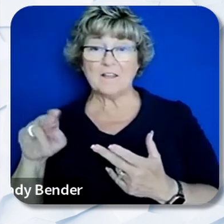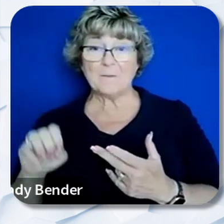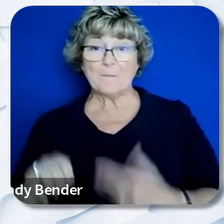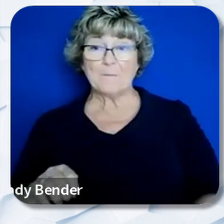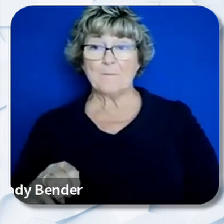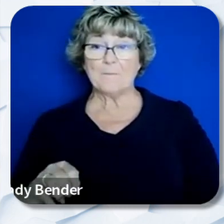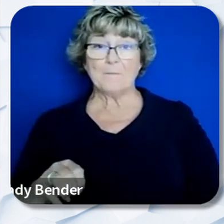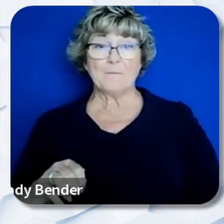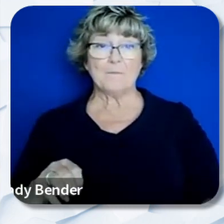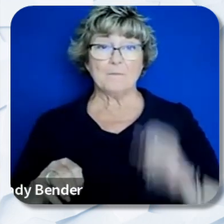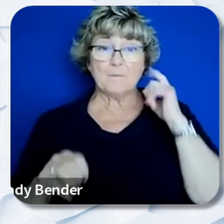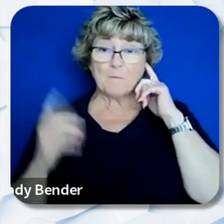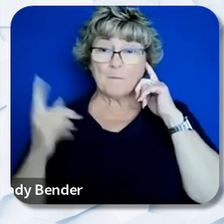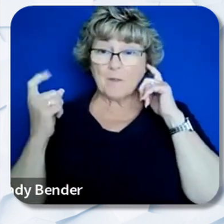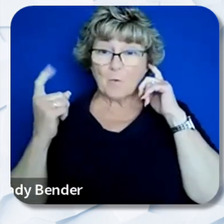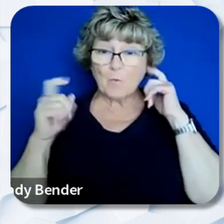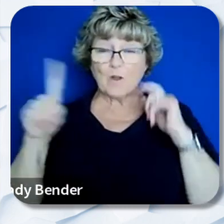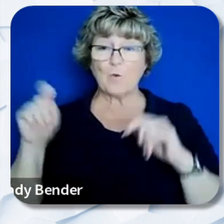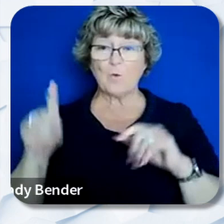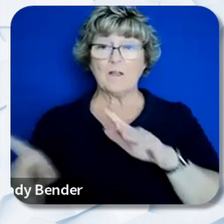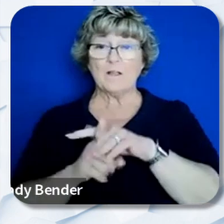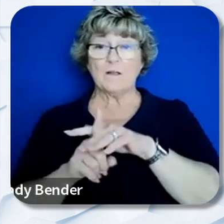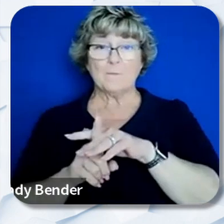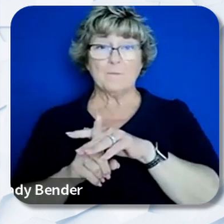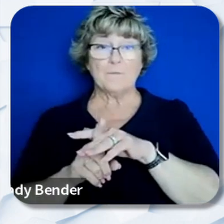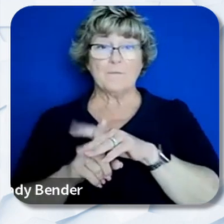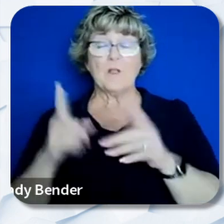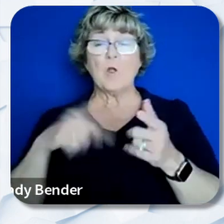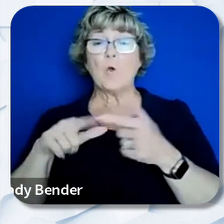more question that popped up, Shiyloh. "When will the training links be live?" Tamara?